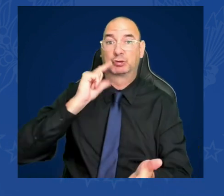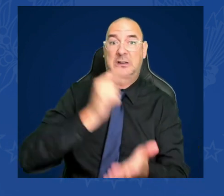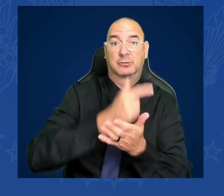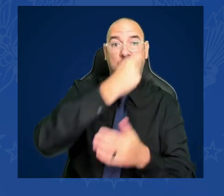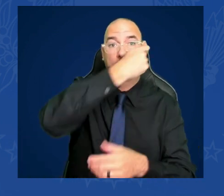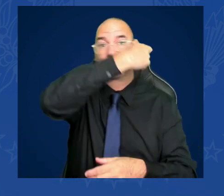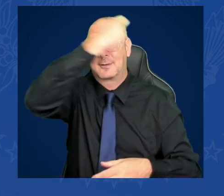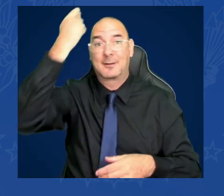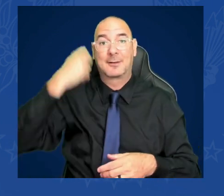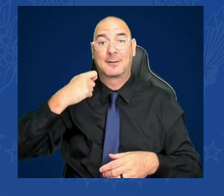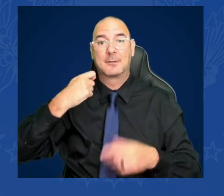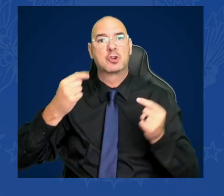to hold us to that ideal.